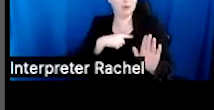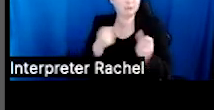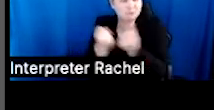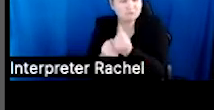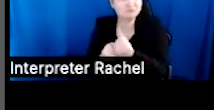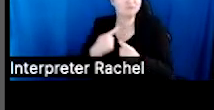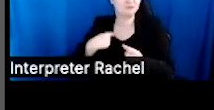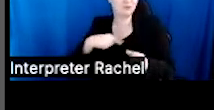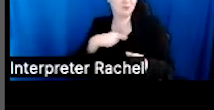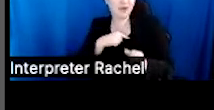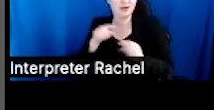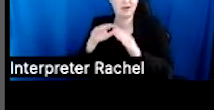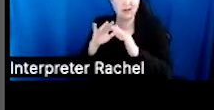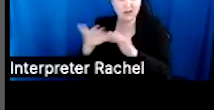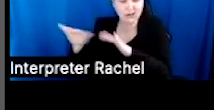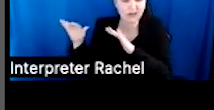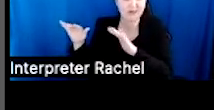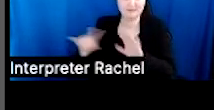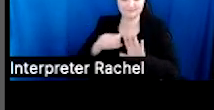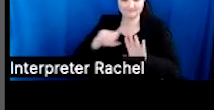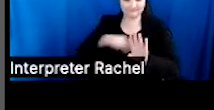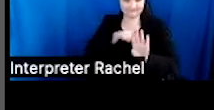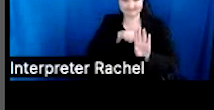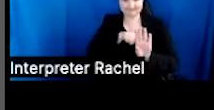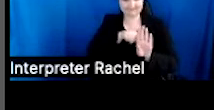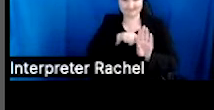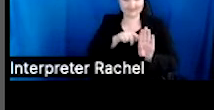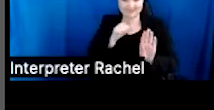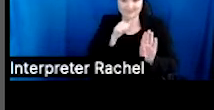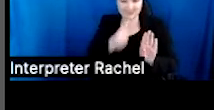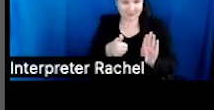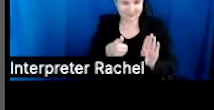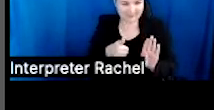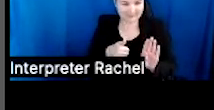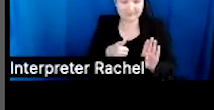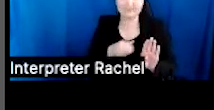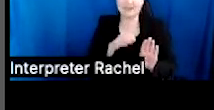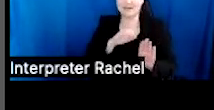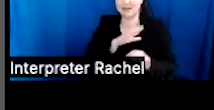material conditions and geopolitical impact, is a space in which unions can intervene to improve